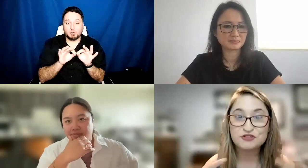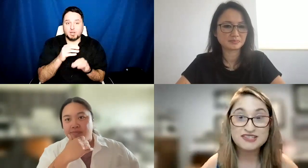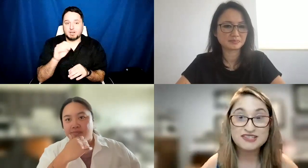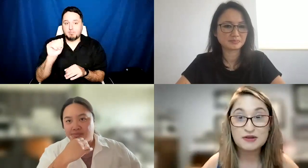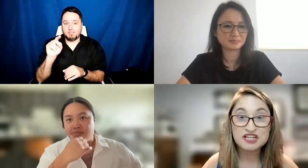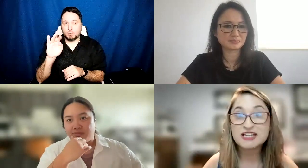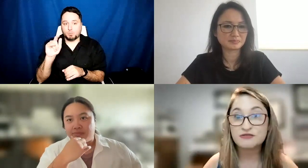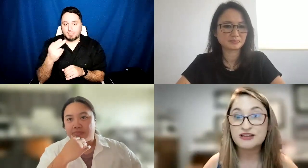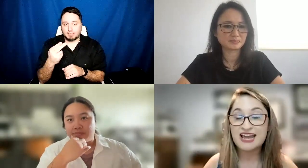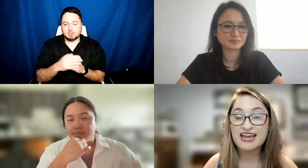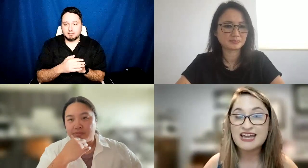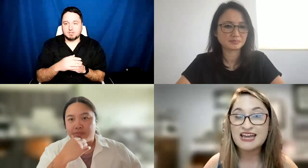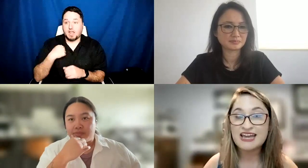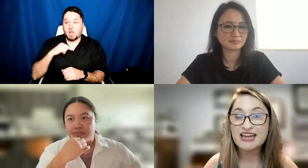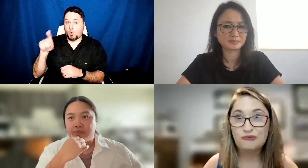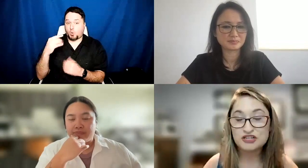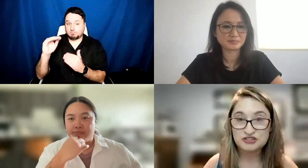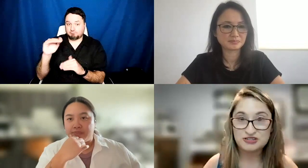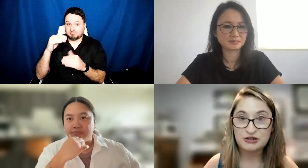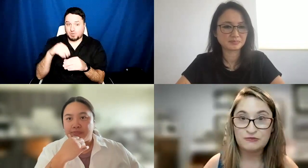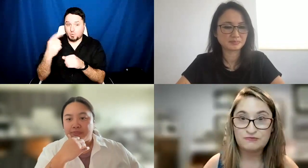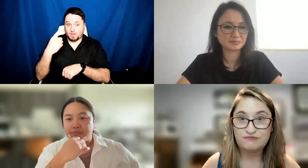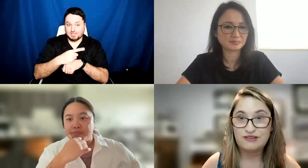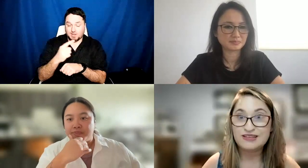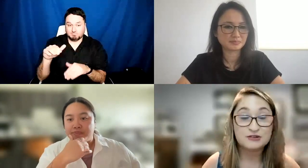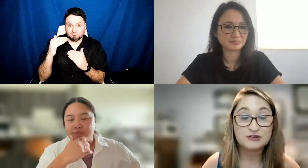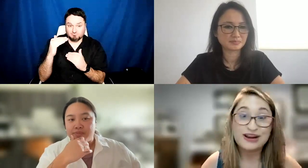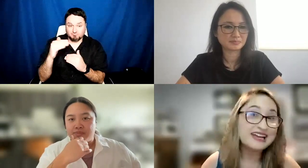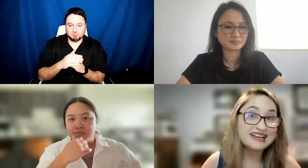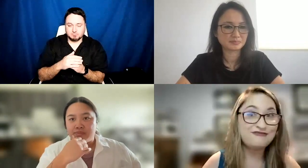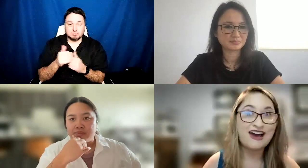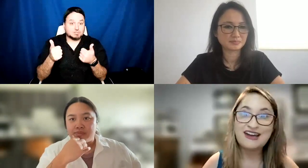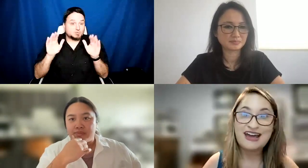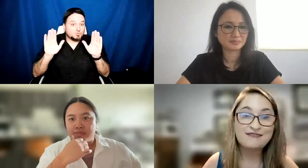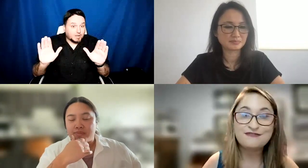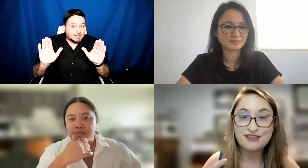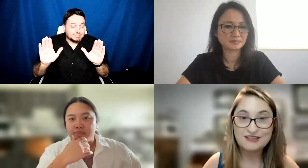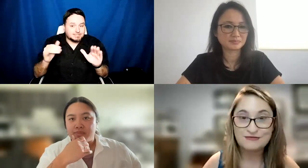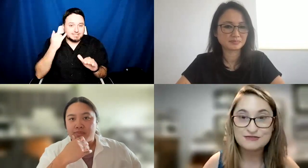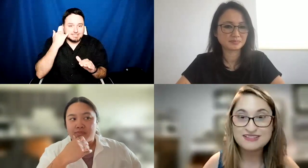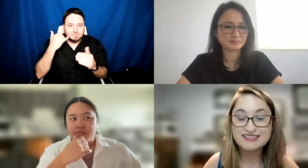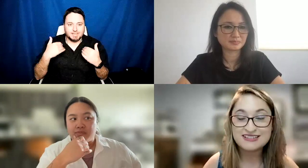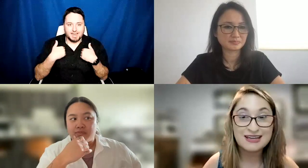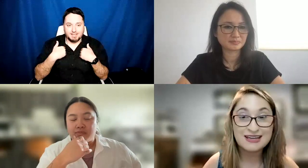There's only so much I can do in a day, which you know, is great if I have the resources